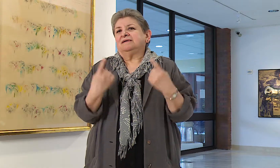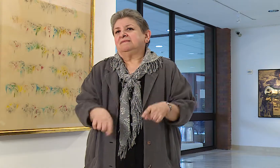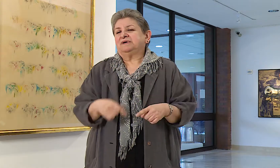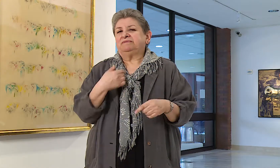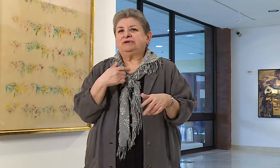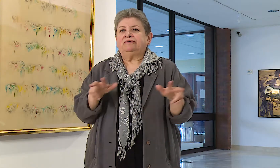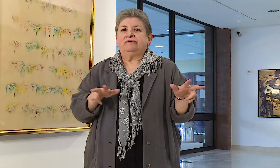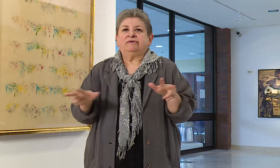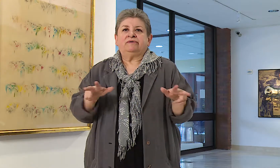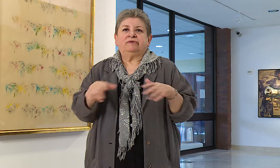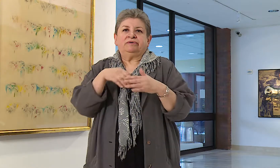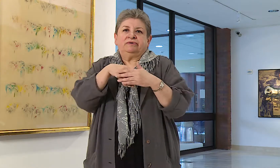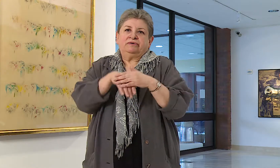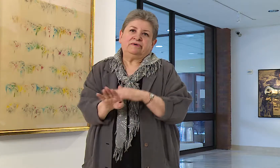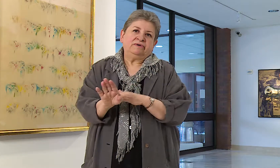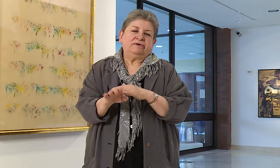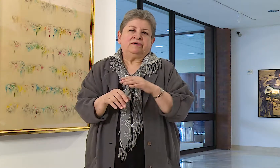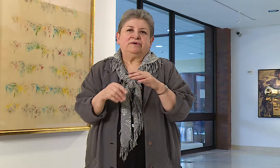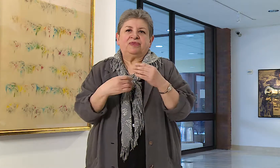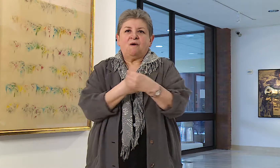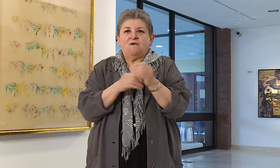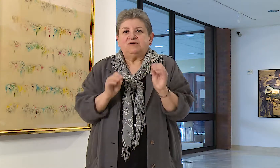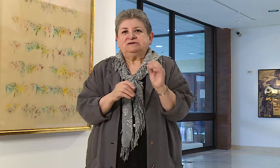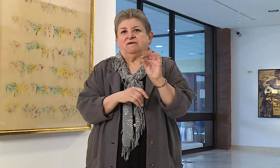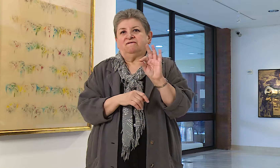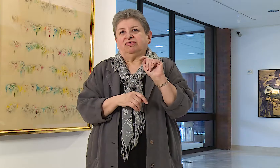It was a local organization quite near my home.